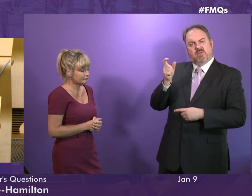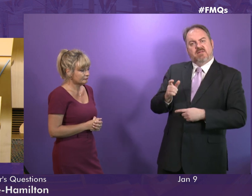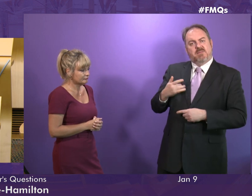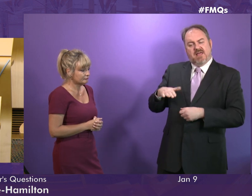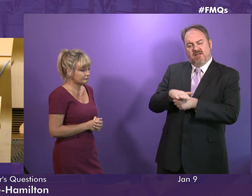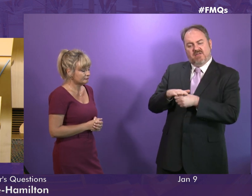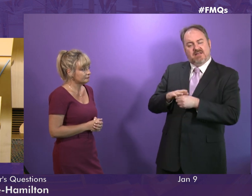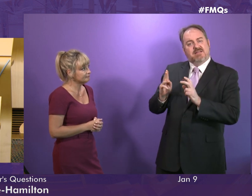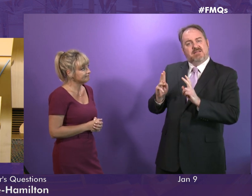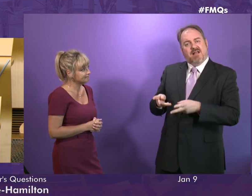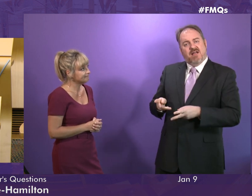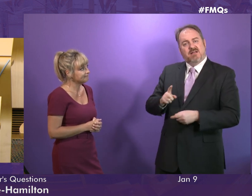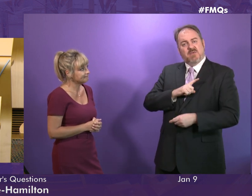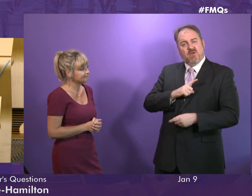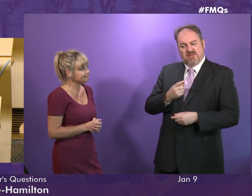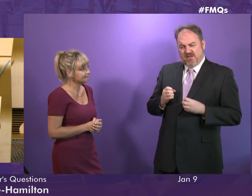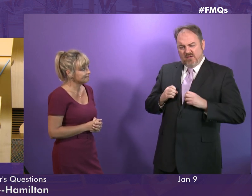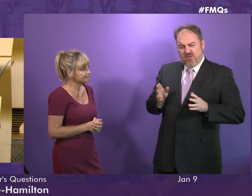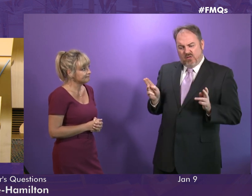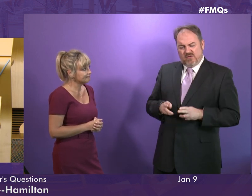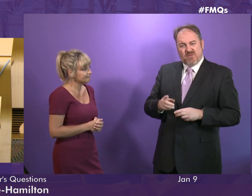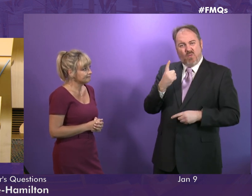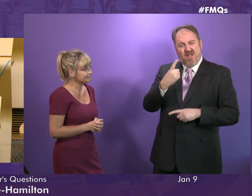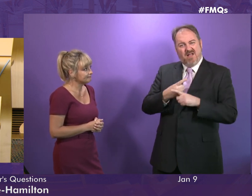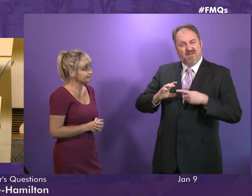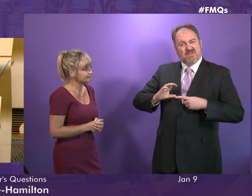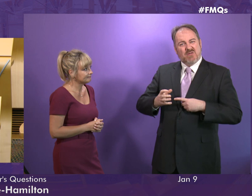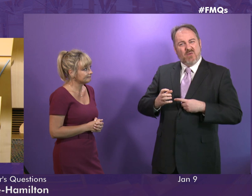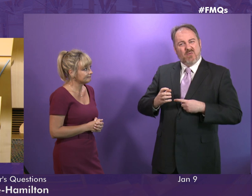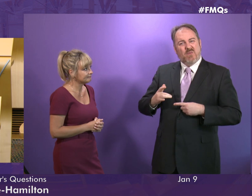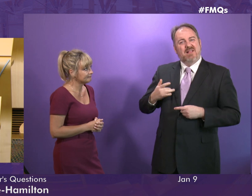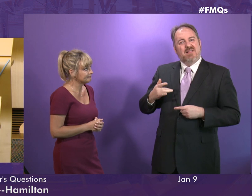died after losing a stone and a half in a month while residing at the Drumbrae care